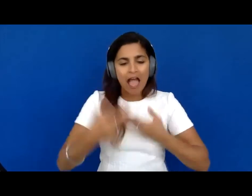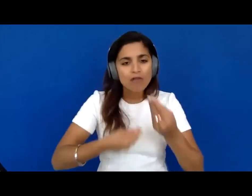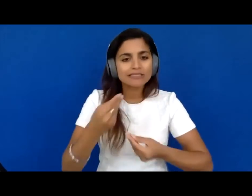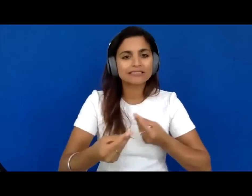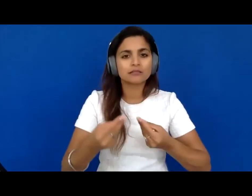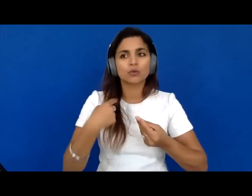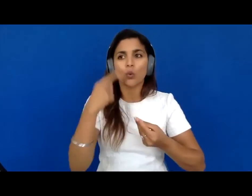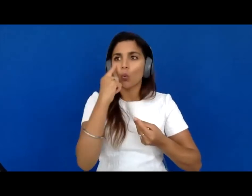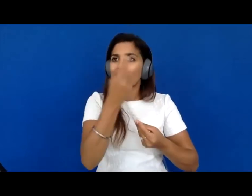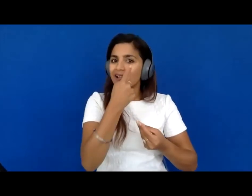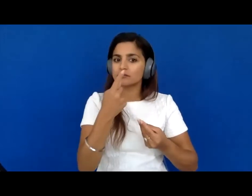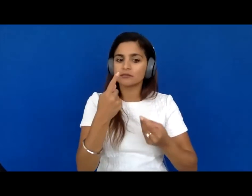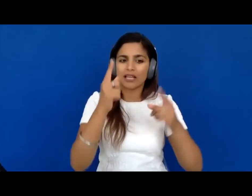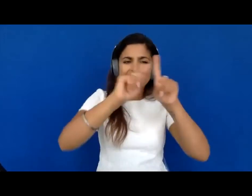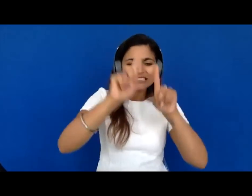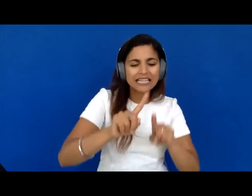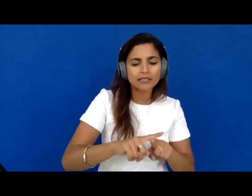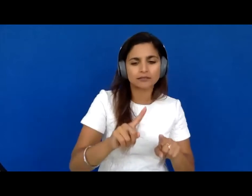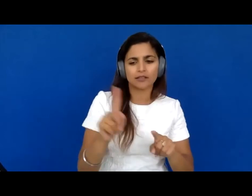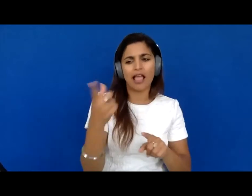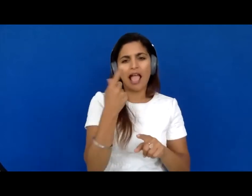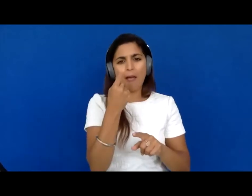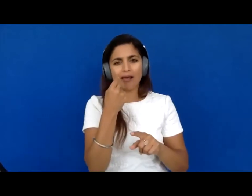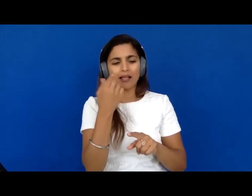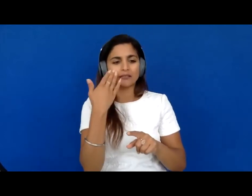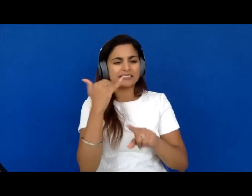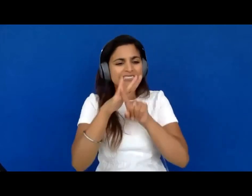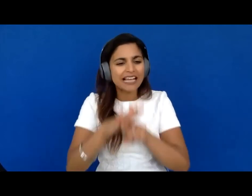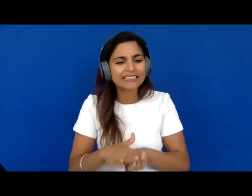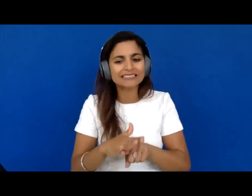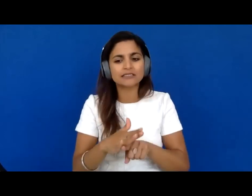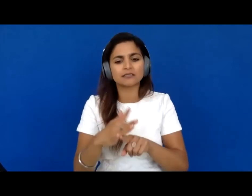forms of ablest racist fat phobic sexist violence and the voicing of my despair